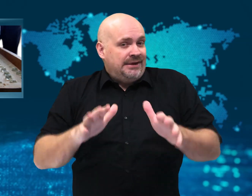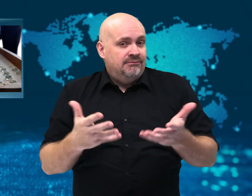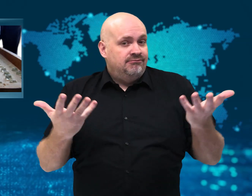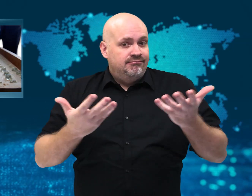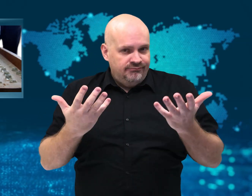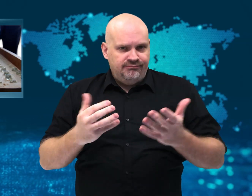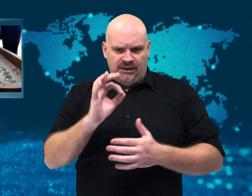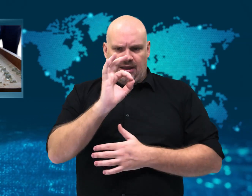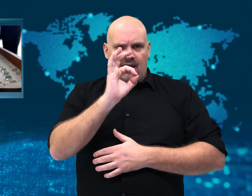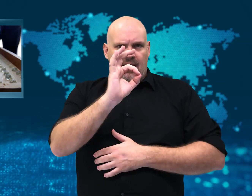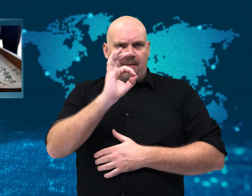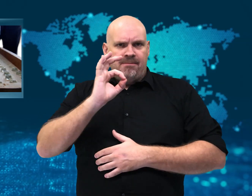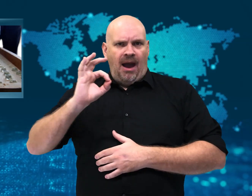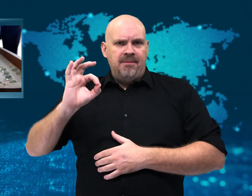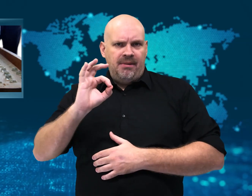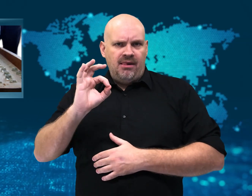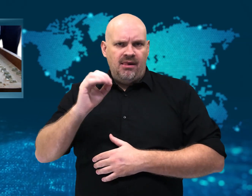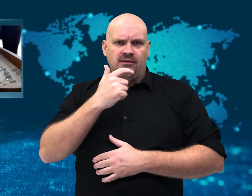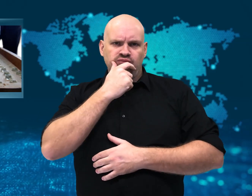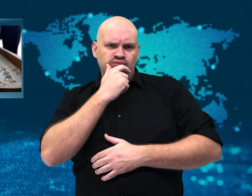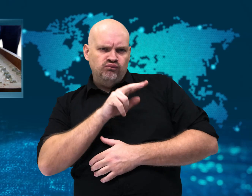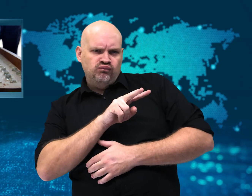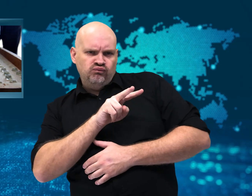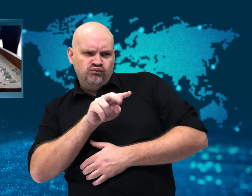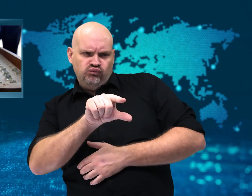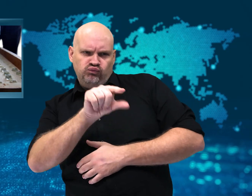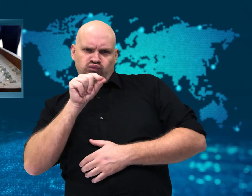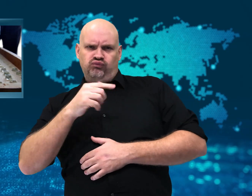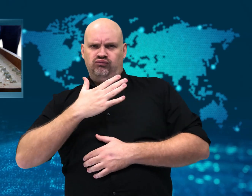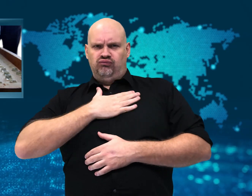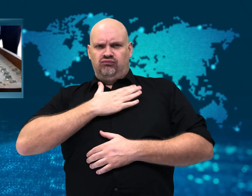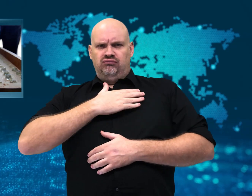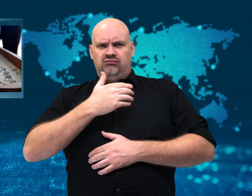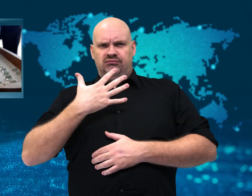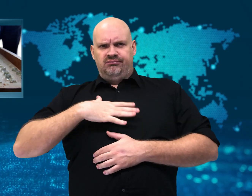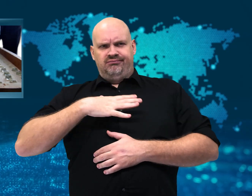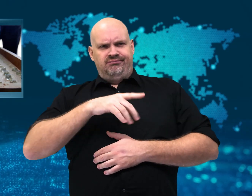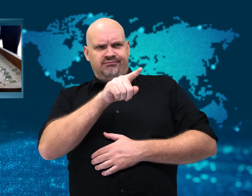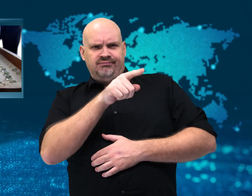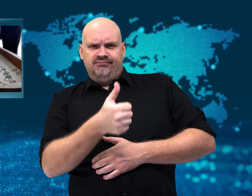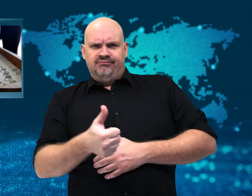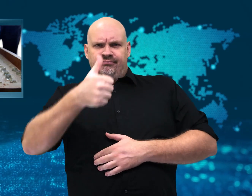their marble into a candidate’s ballot drum.